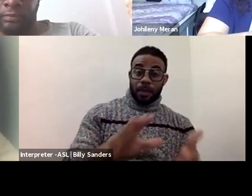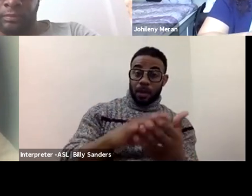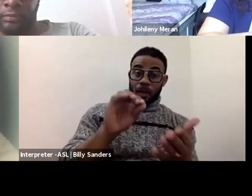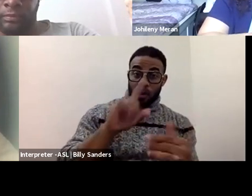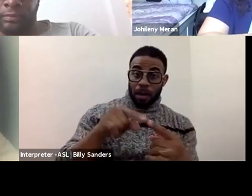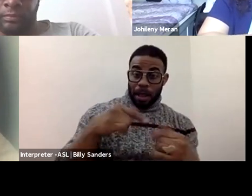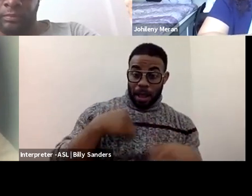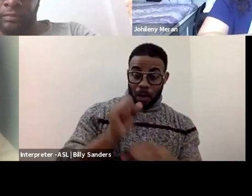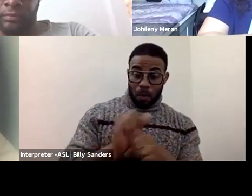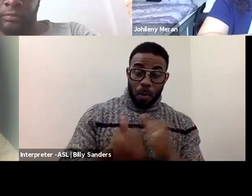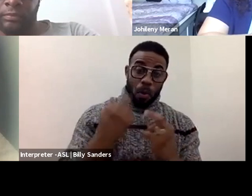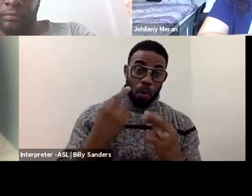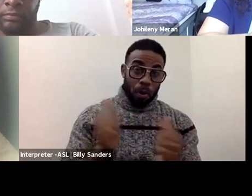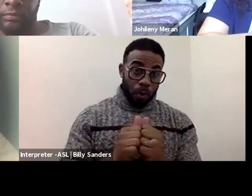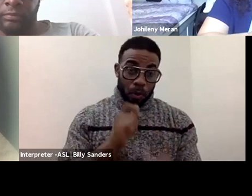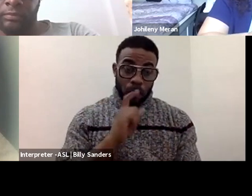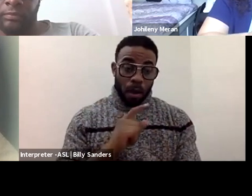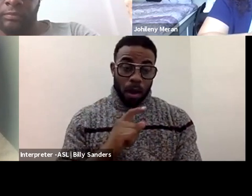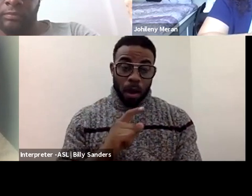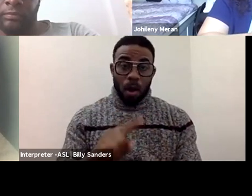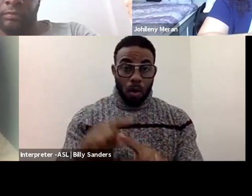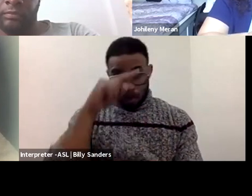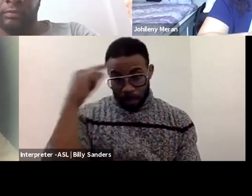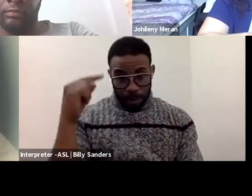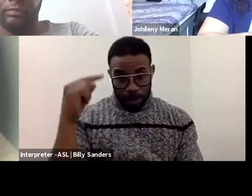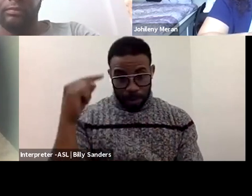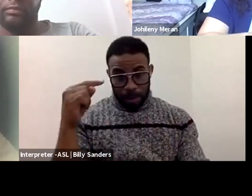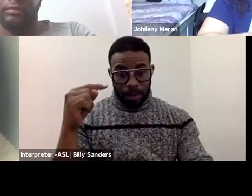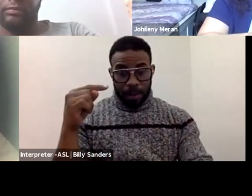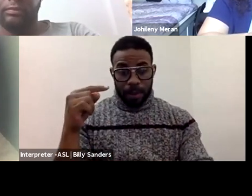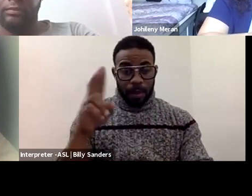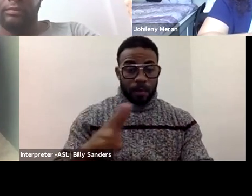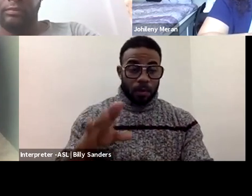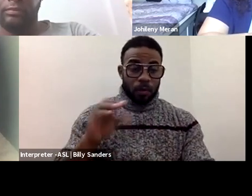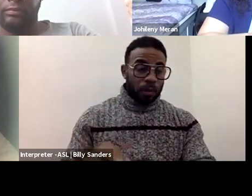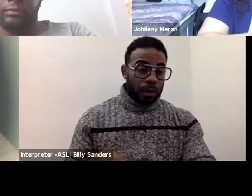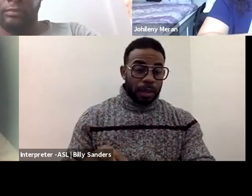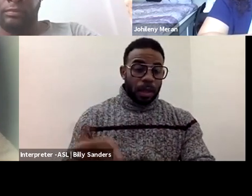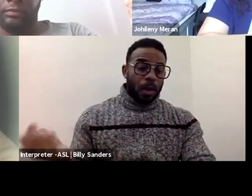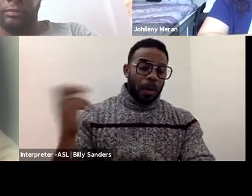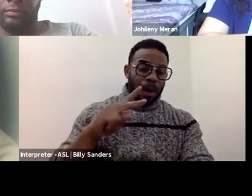that I work most closely with also Black and university students, but going back to the